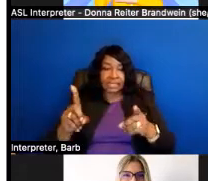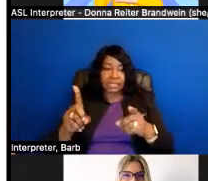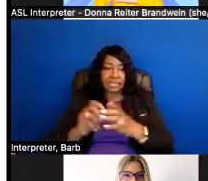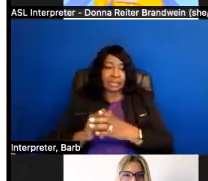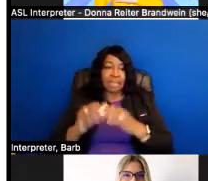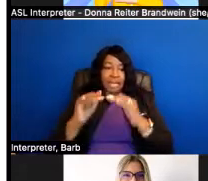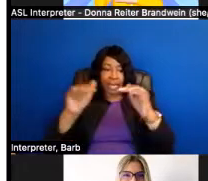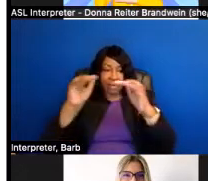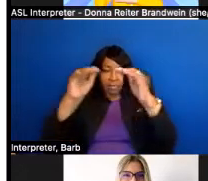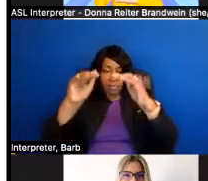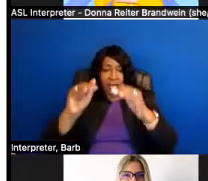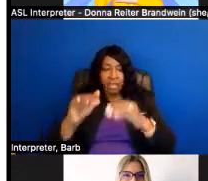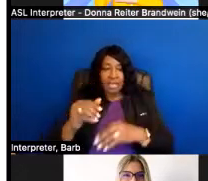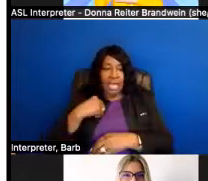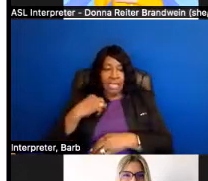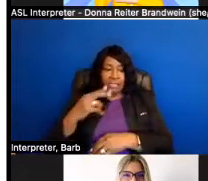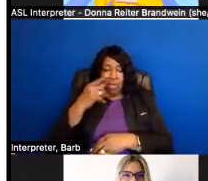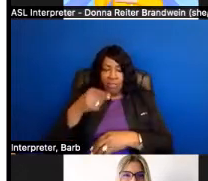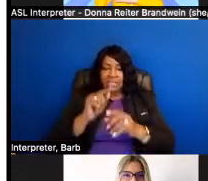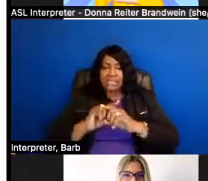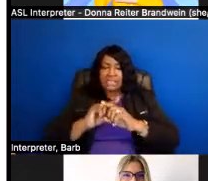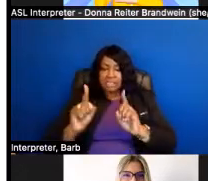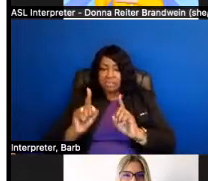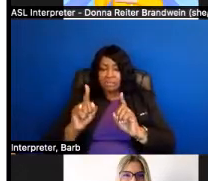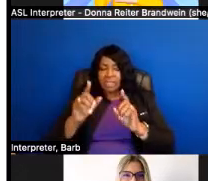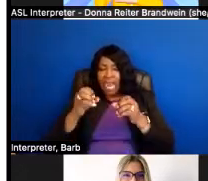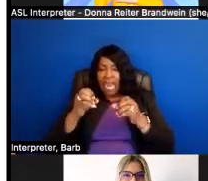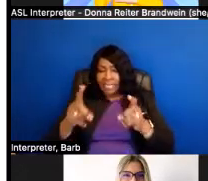than an academic major discipline.